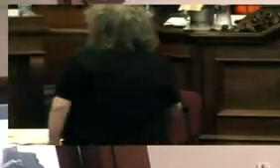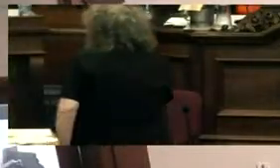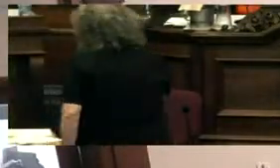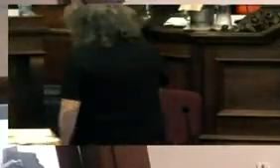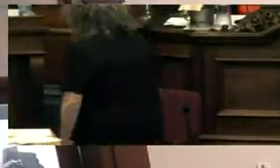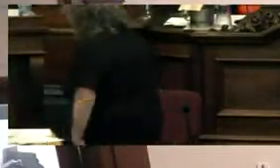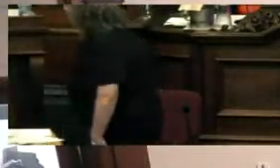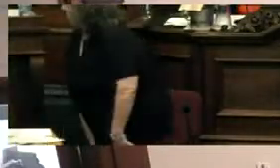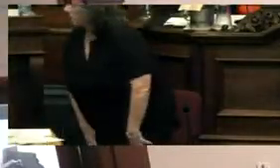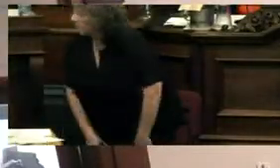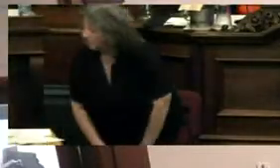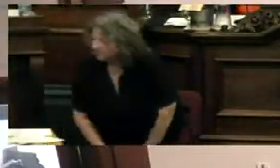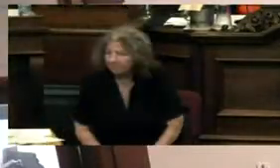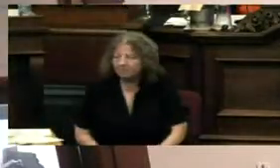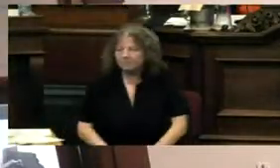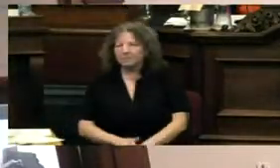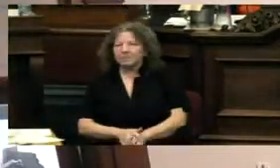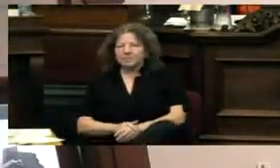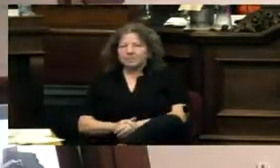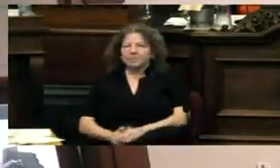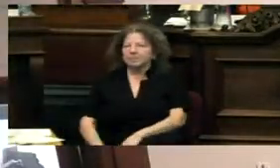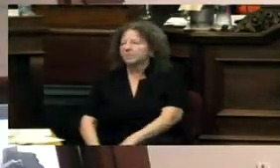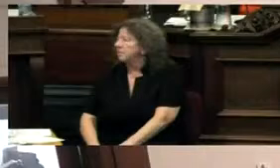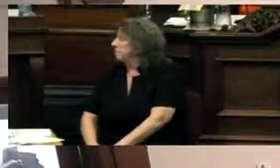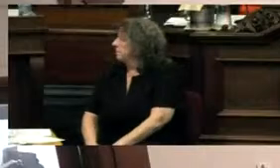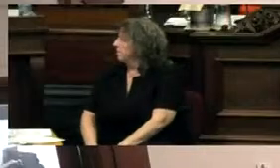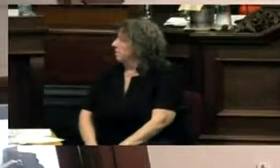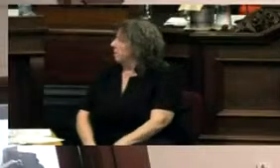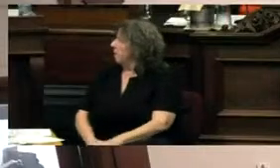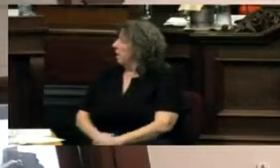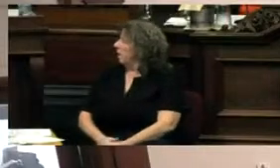before I answer that, I'm going